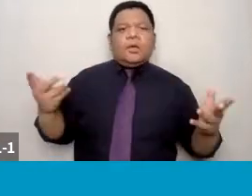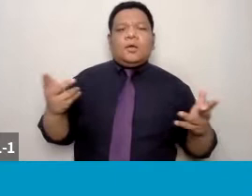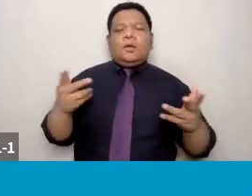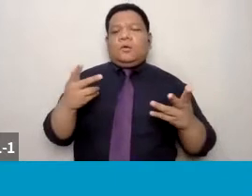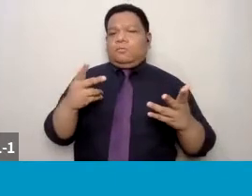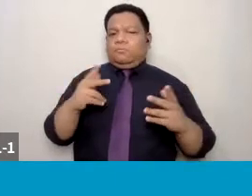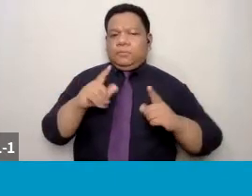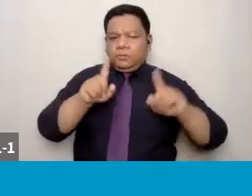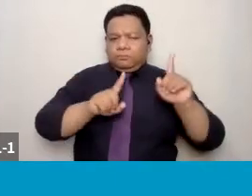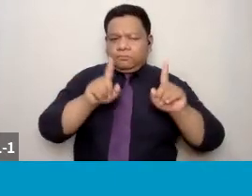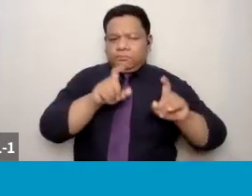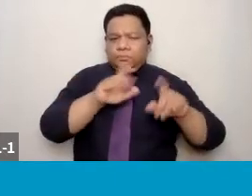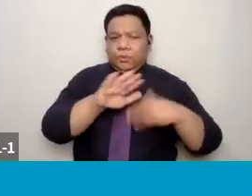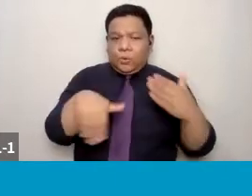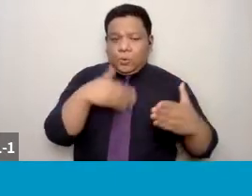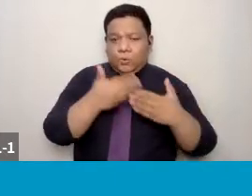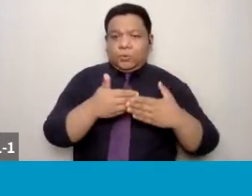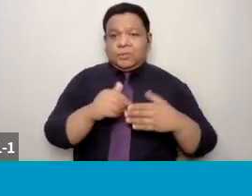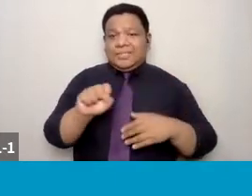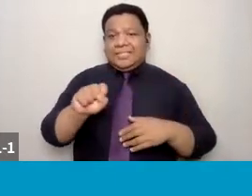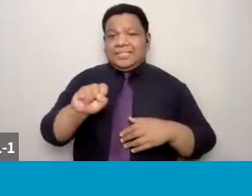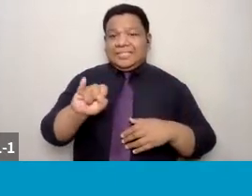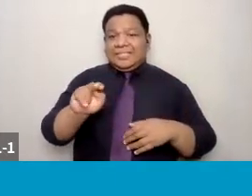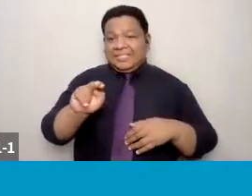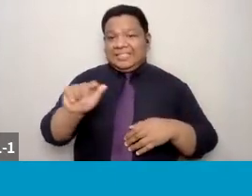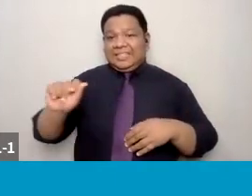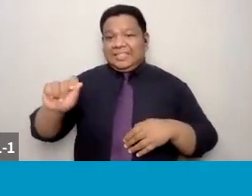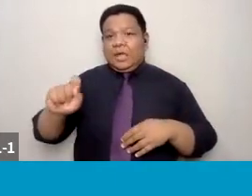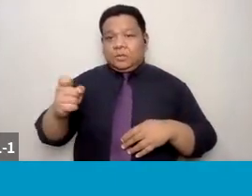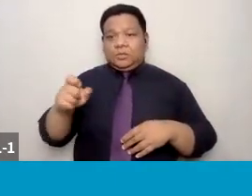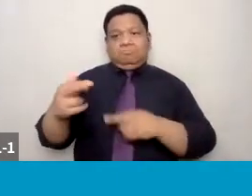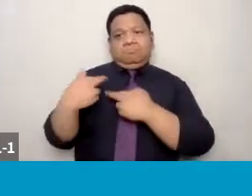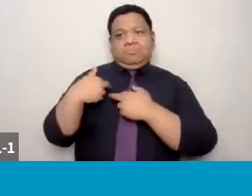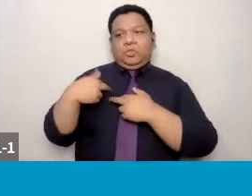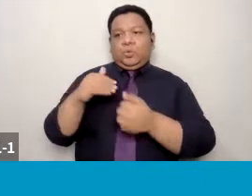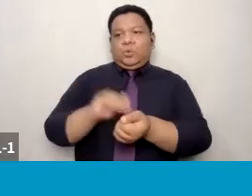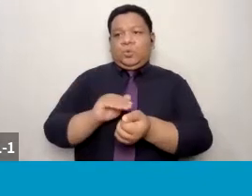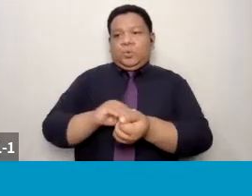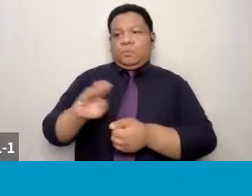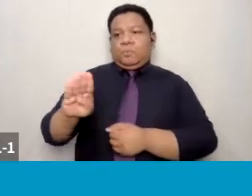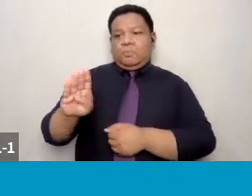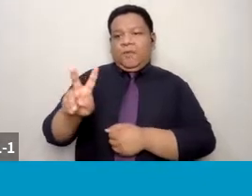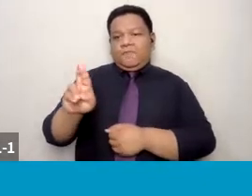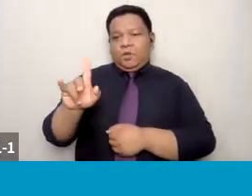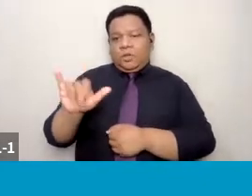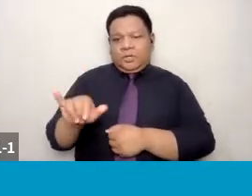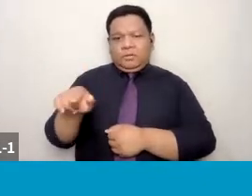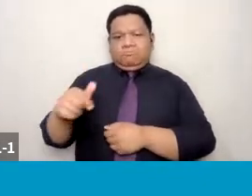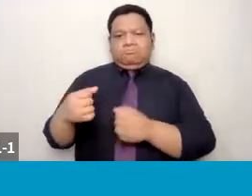So to our sin taxers, Dr. Beverly Ho is the one who pushed for that bill.